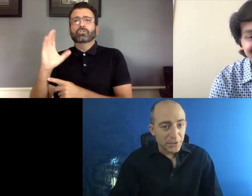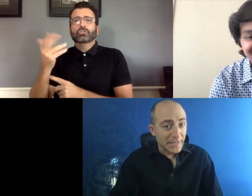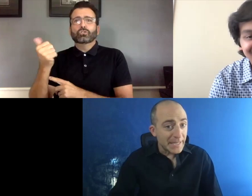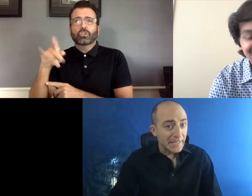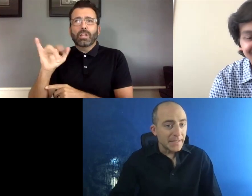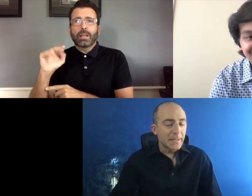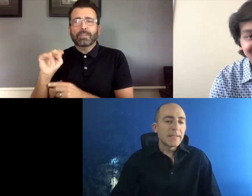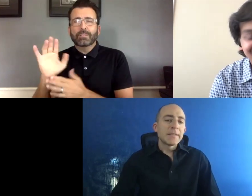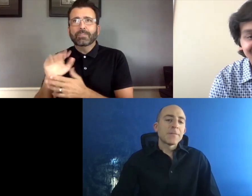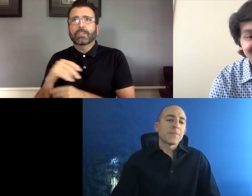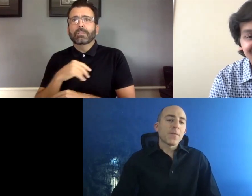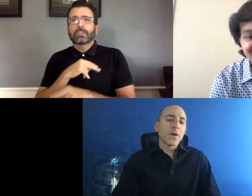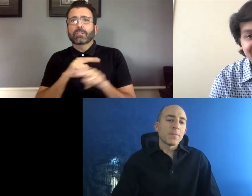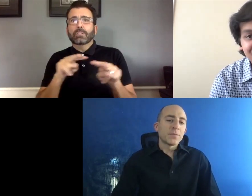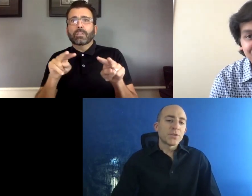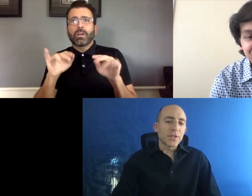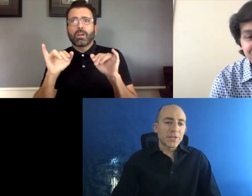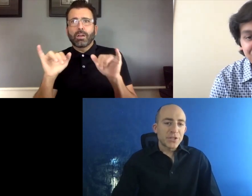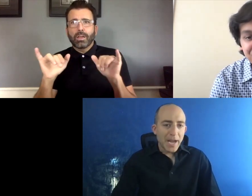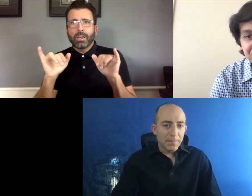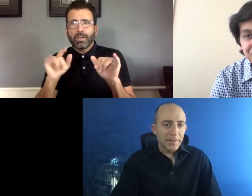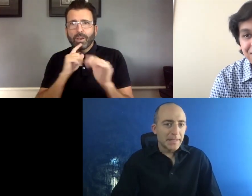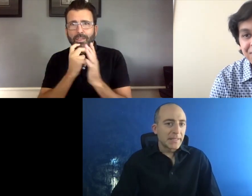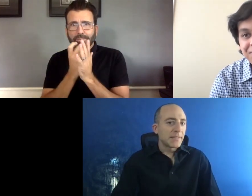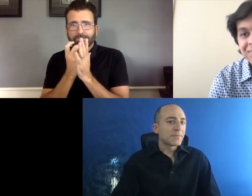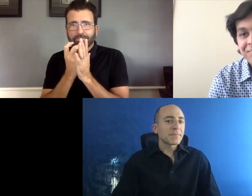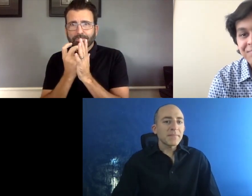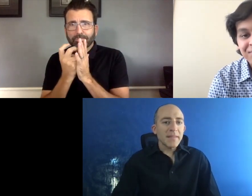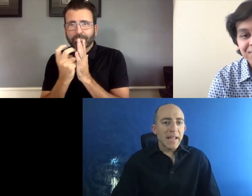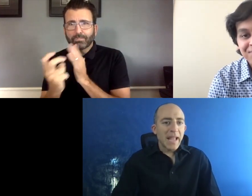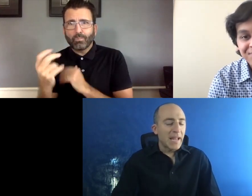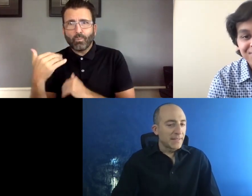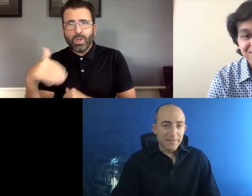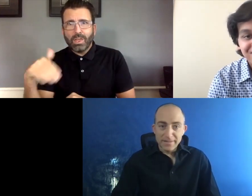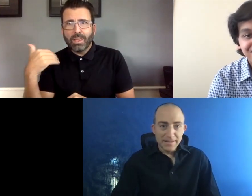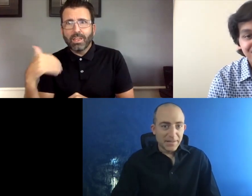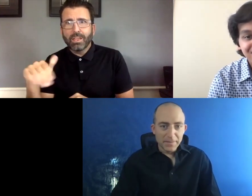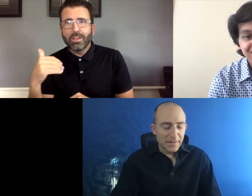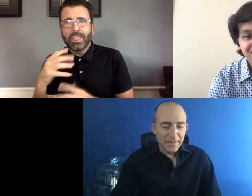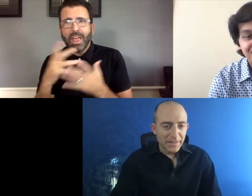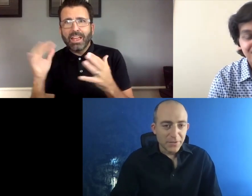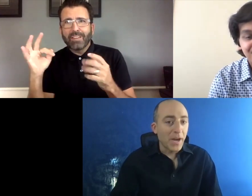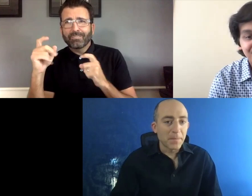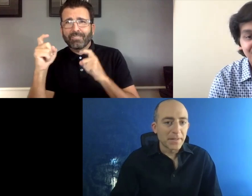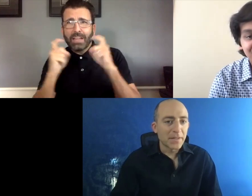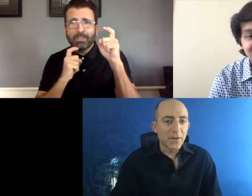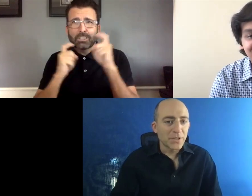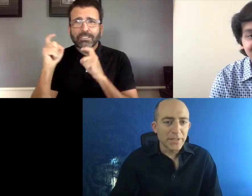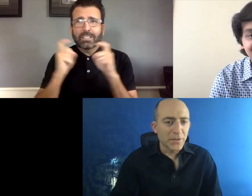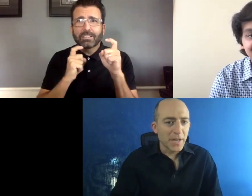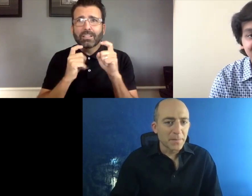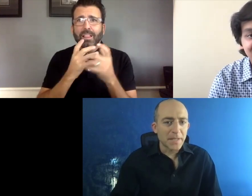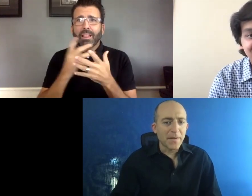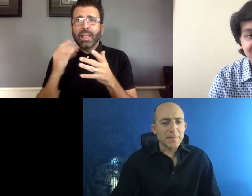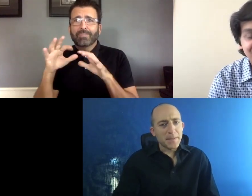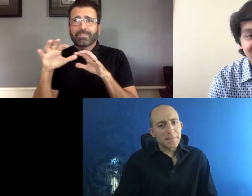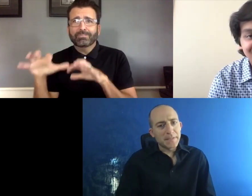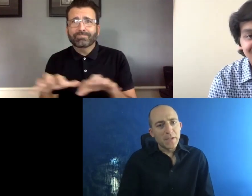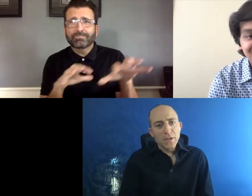Keaton, from Charlie Chaplin and - incredible you know, just incredible stuff. I was able to